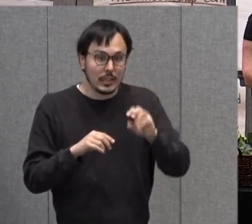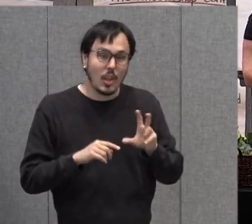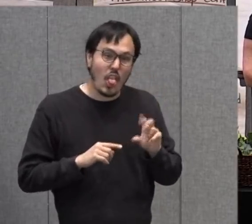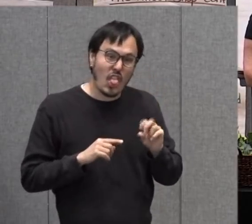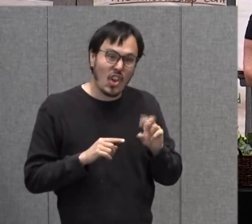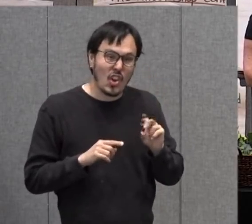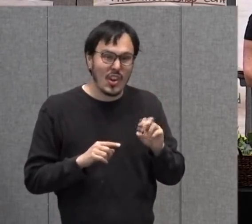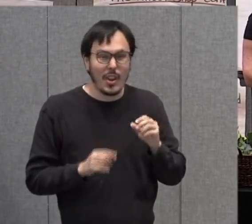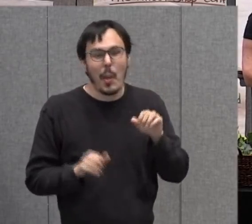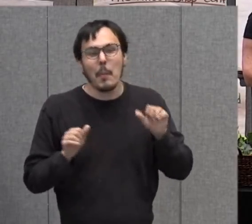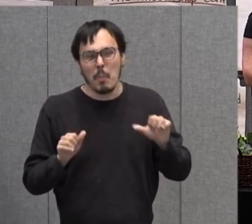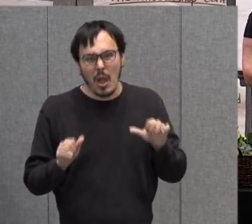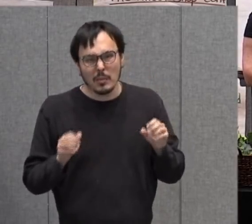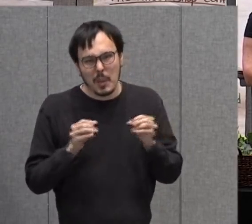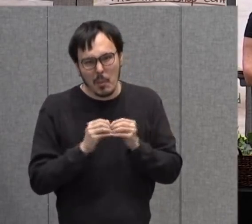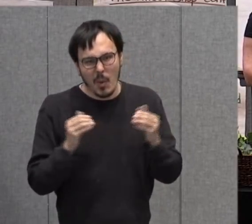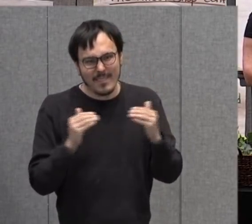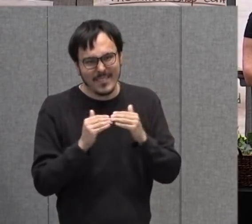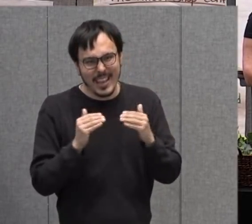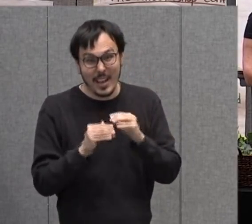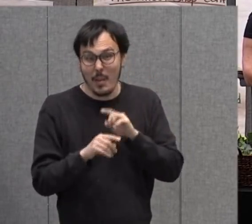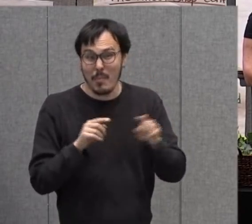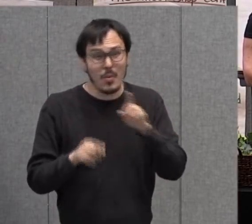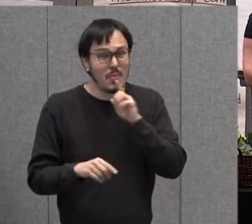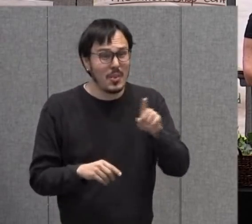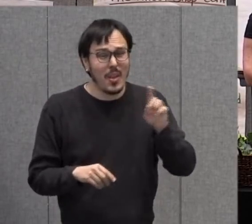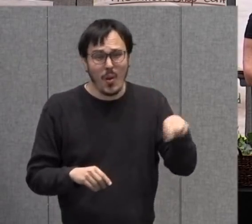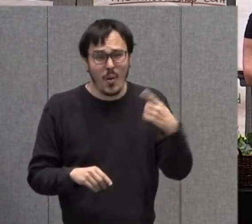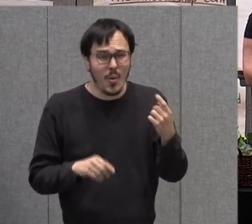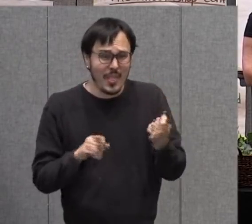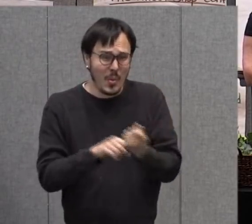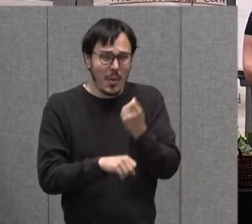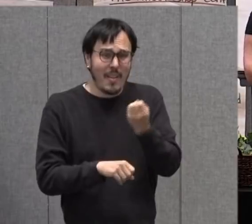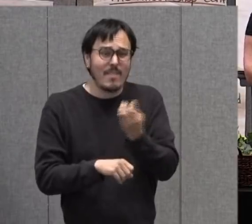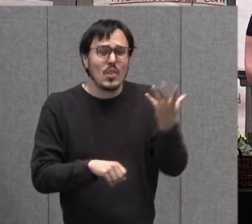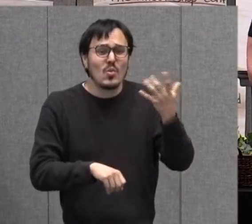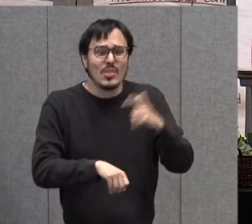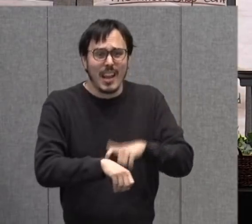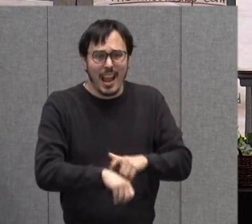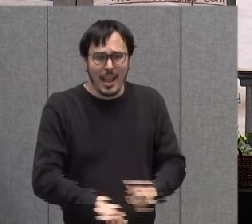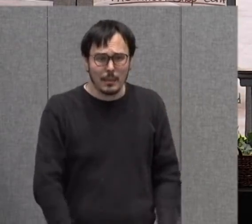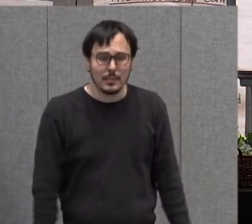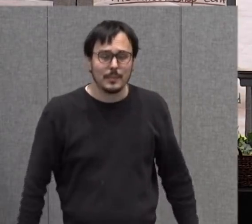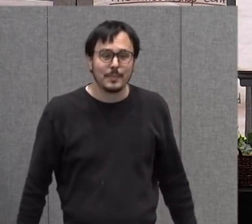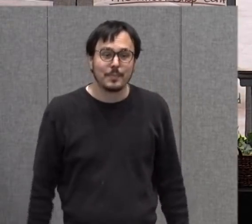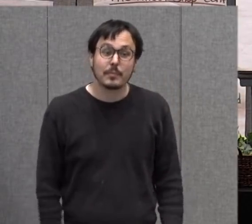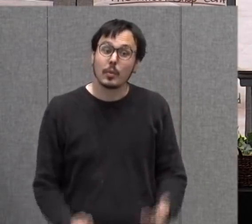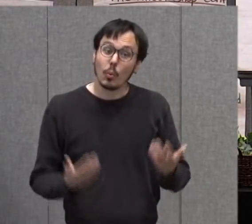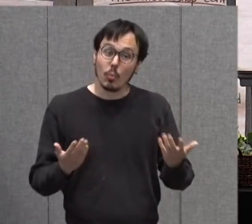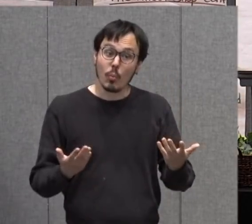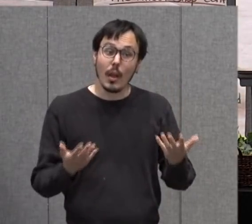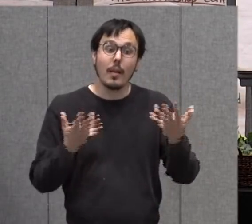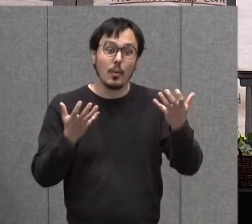but really I would have only won a couple of hands if we had it at thirty so. All right, well, so do me wanna kind of talk about